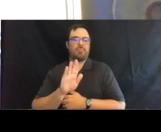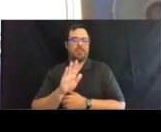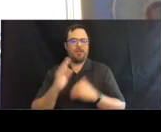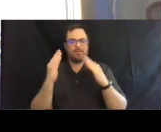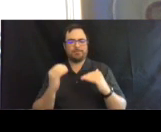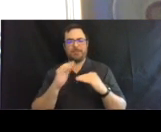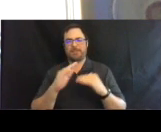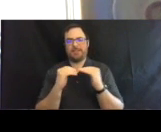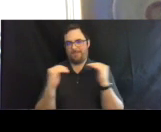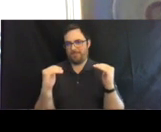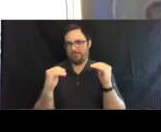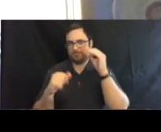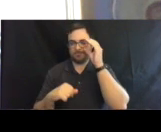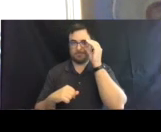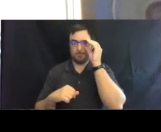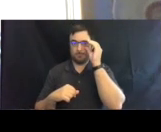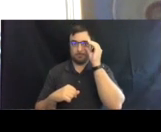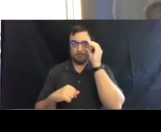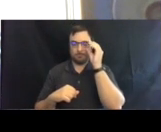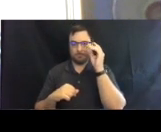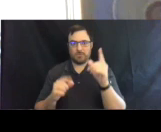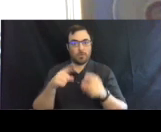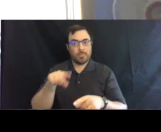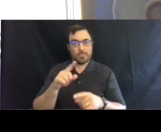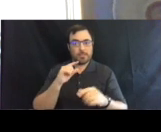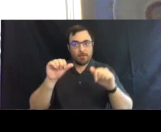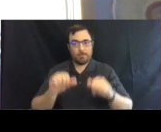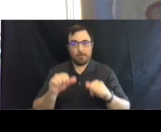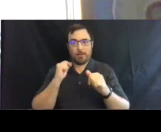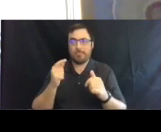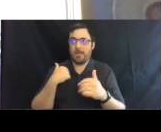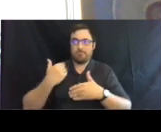level so that they can get a clear auditory memory of what it's supposed to